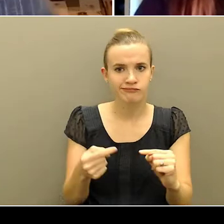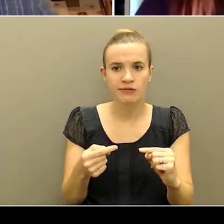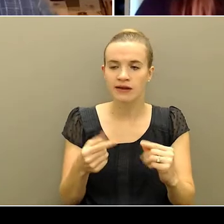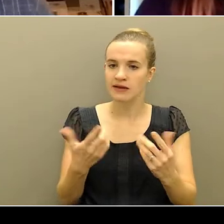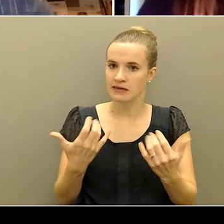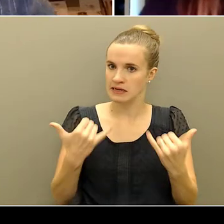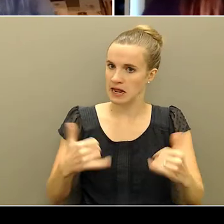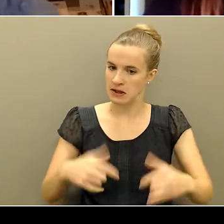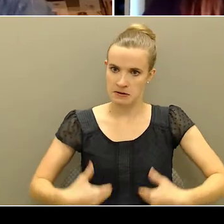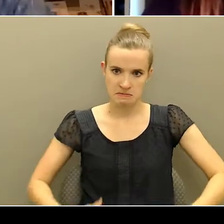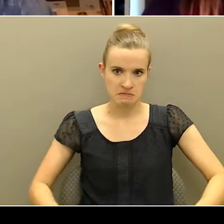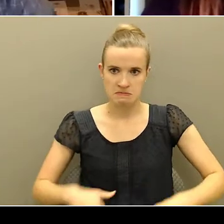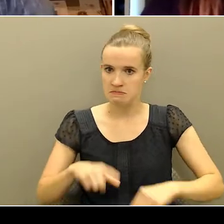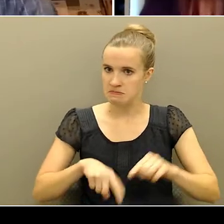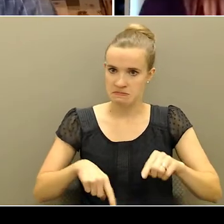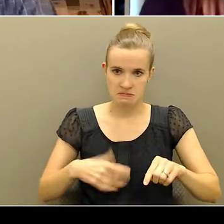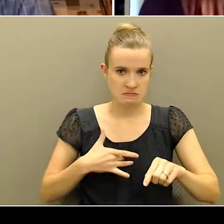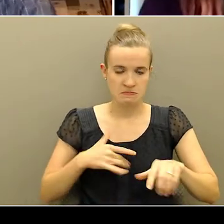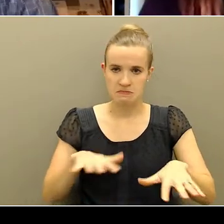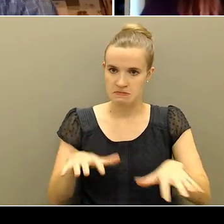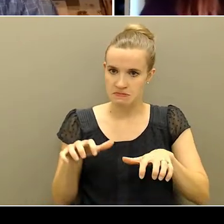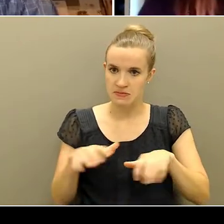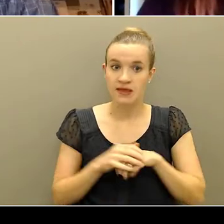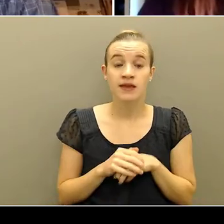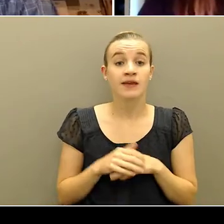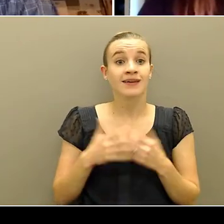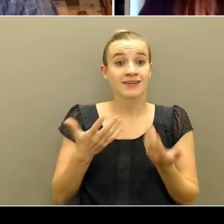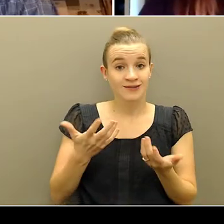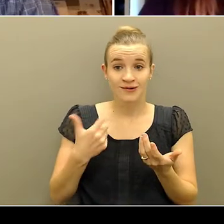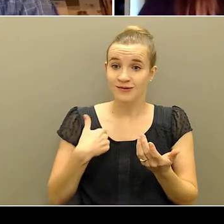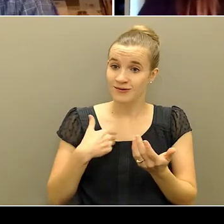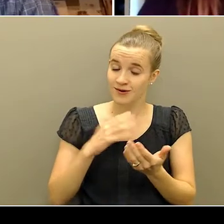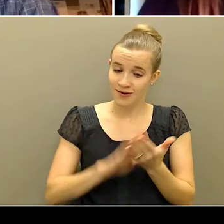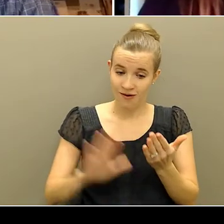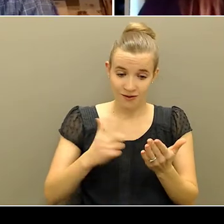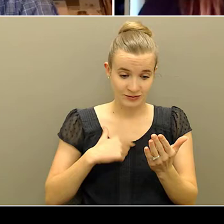the side, I was building a website called wheelchair traveling.com. I